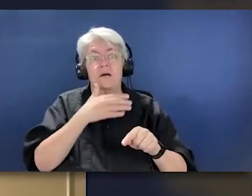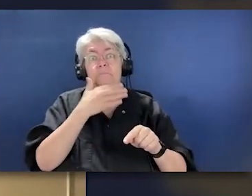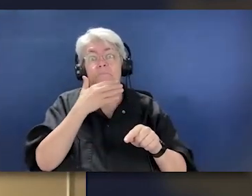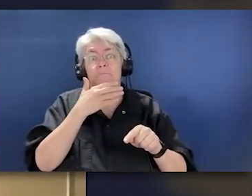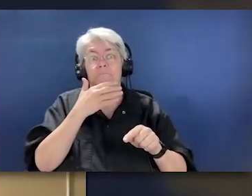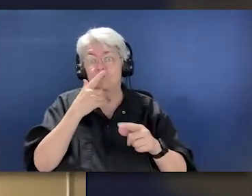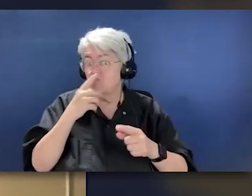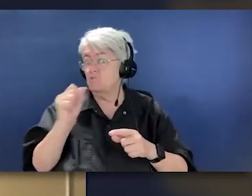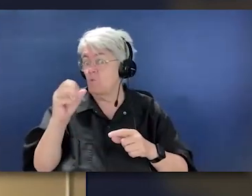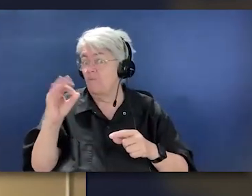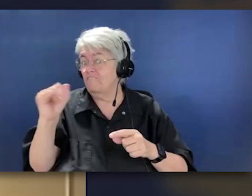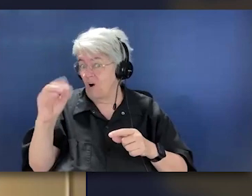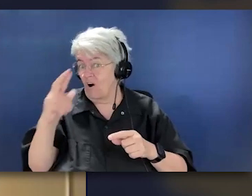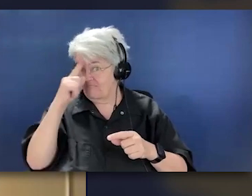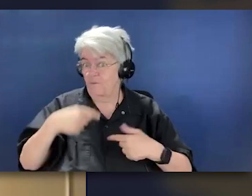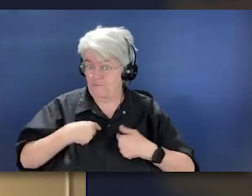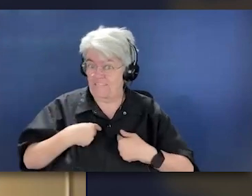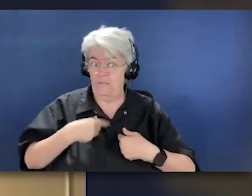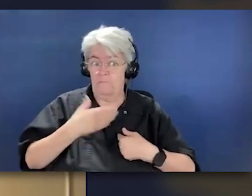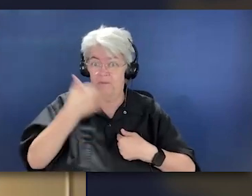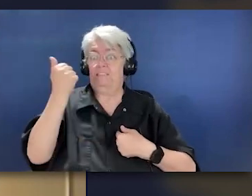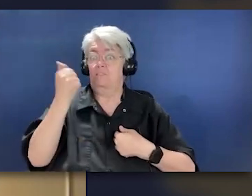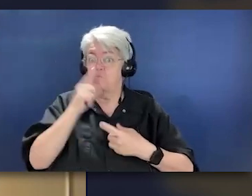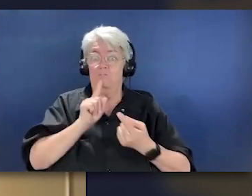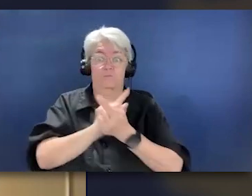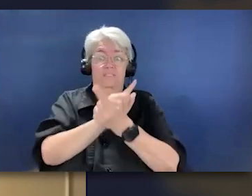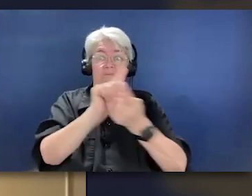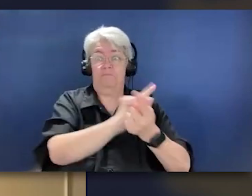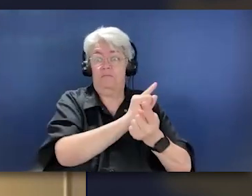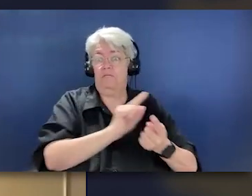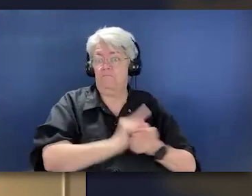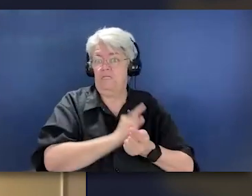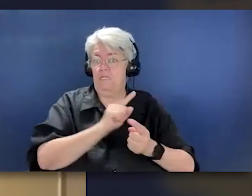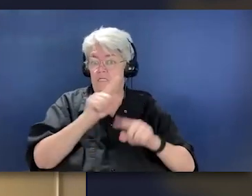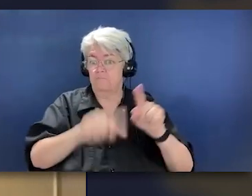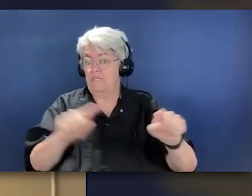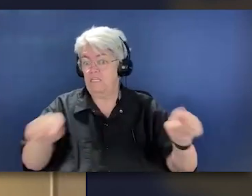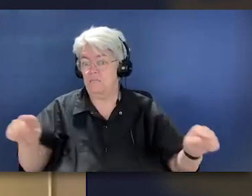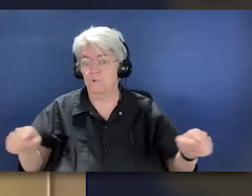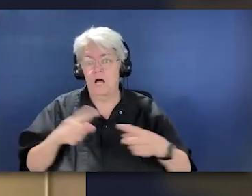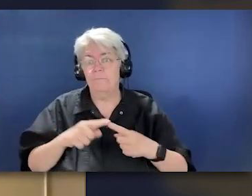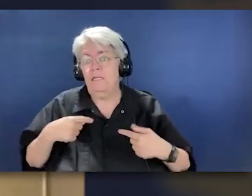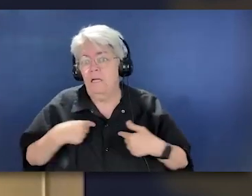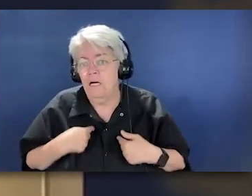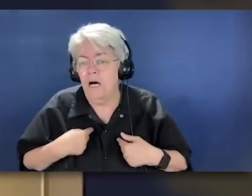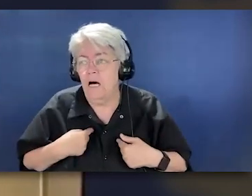for me to meet people in different departments, especially because I joined the university about